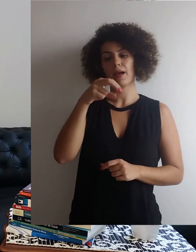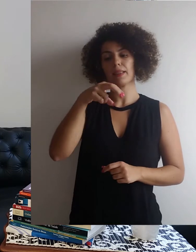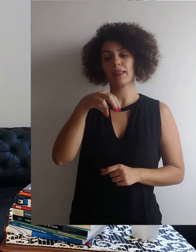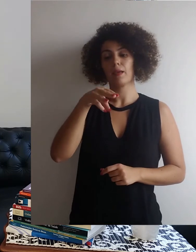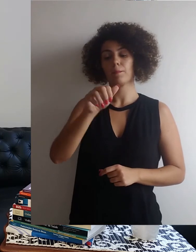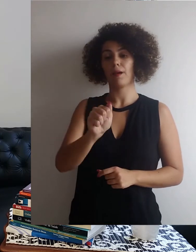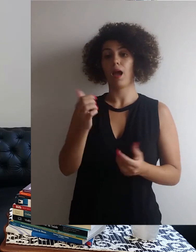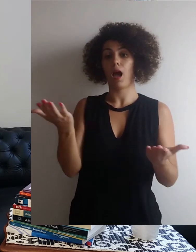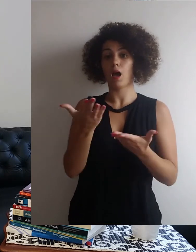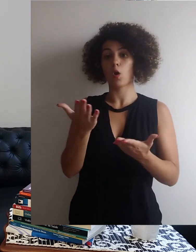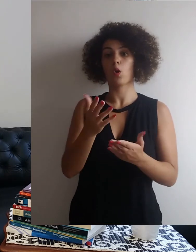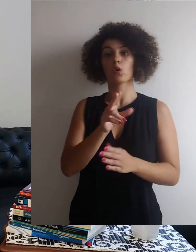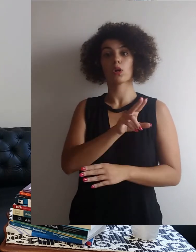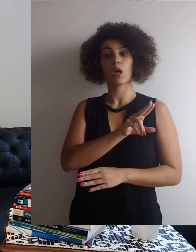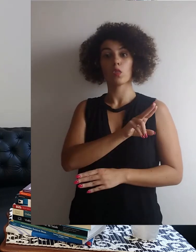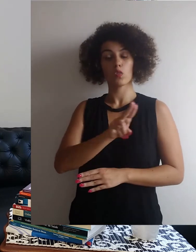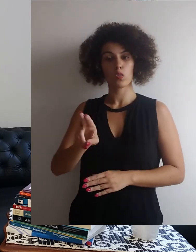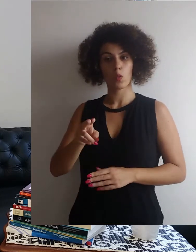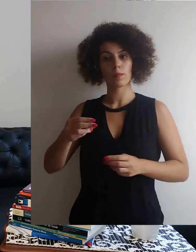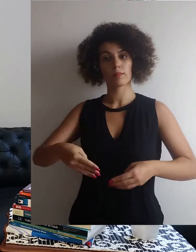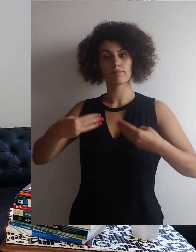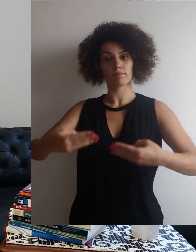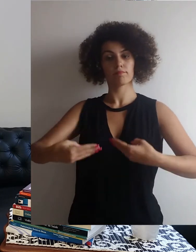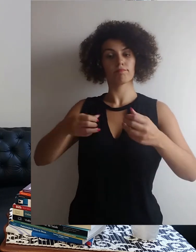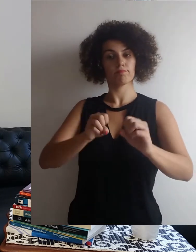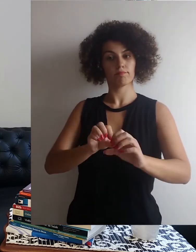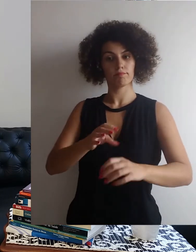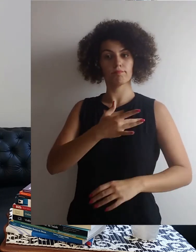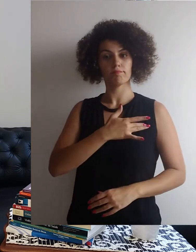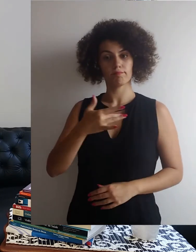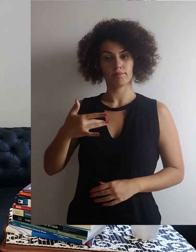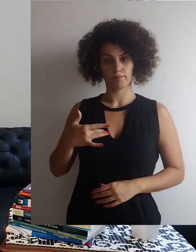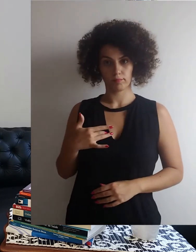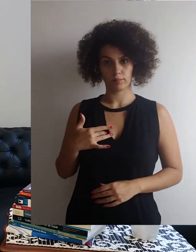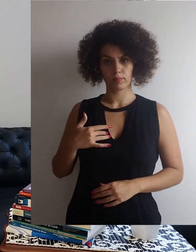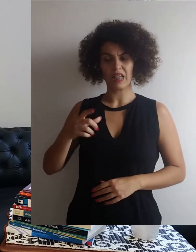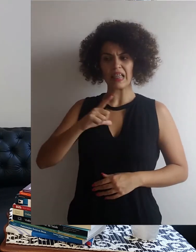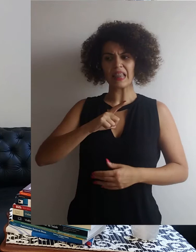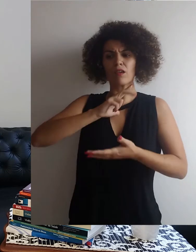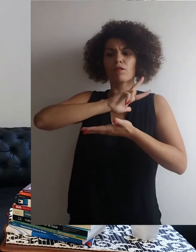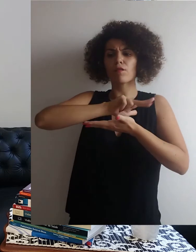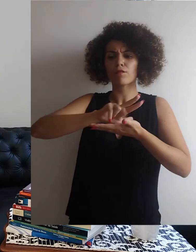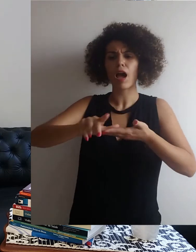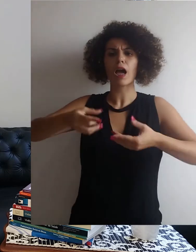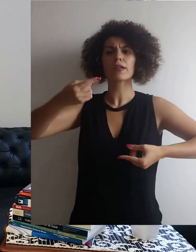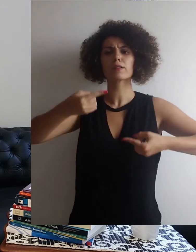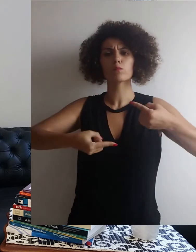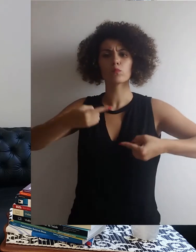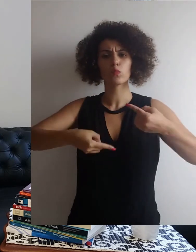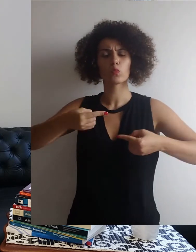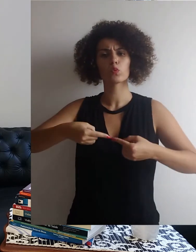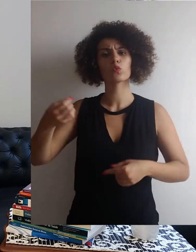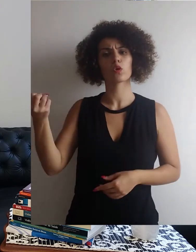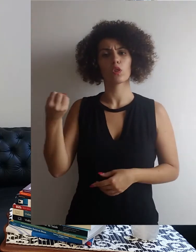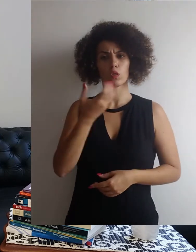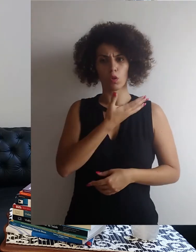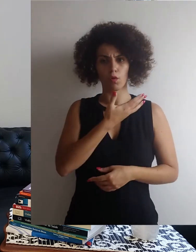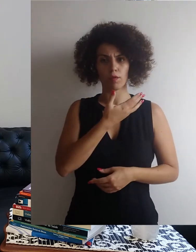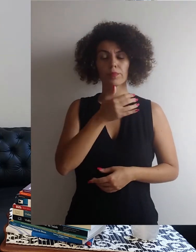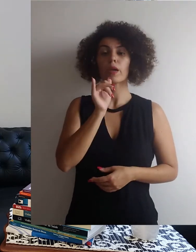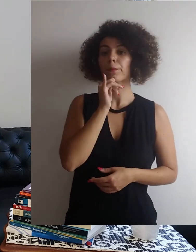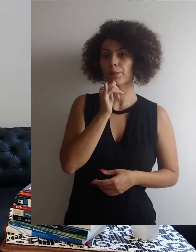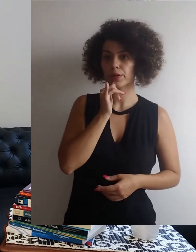Capanema implemented several reform policies in the ministry. Among the measures taken by Capanema's management